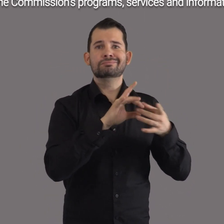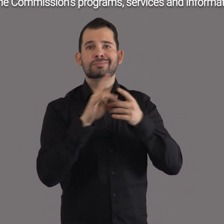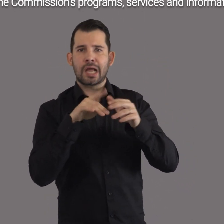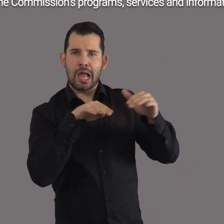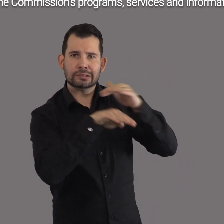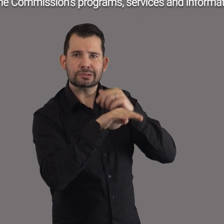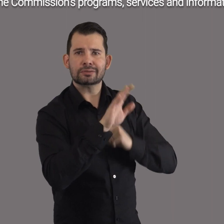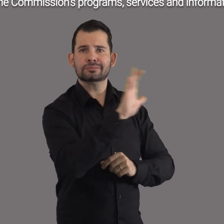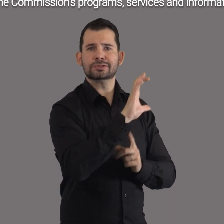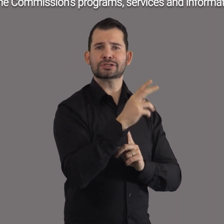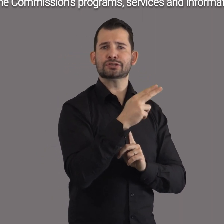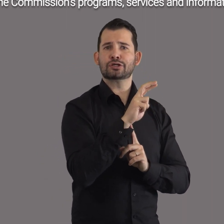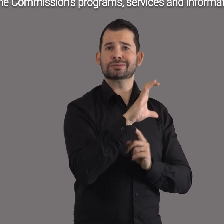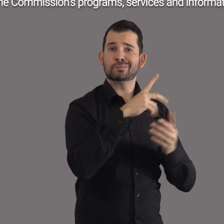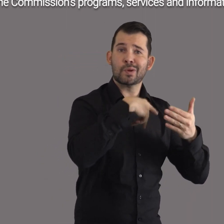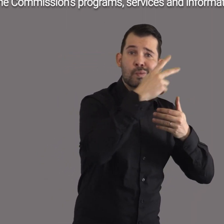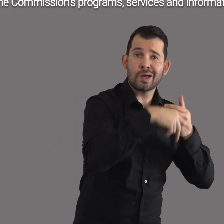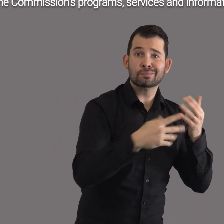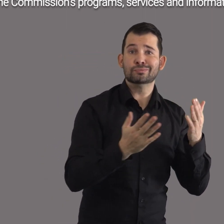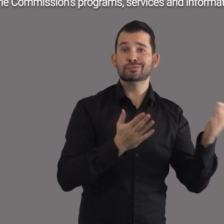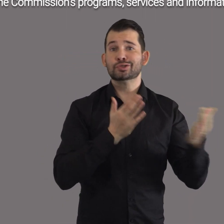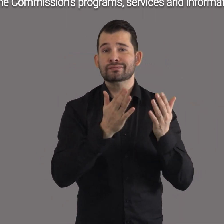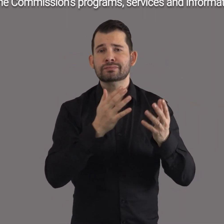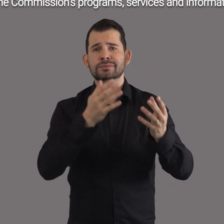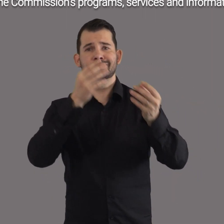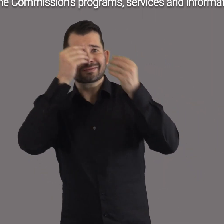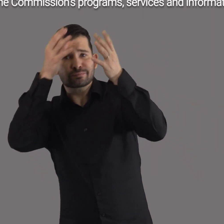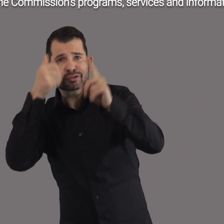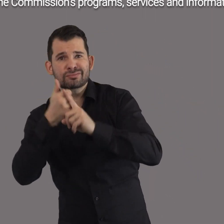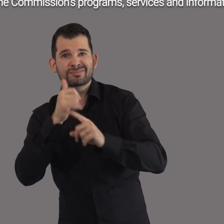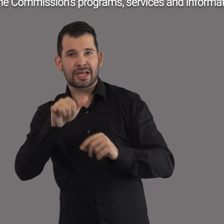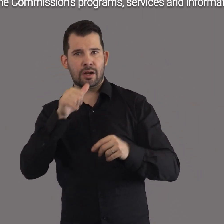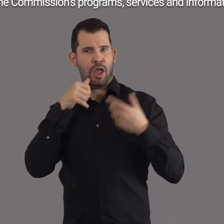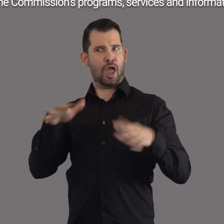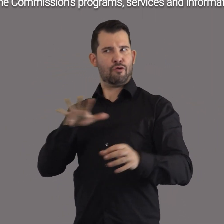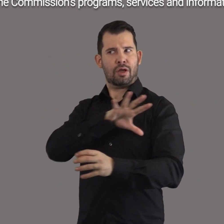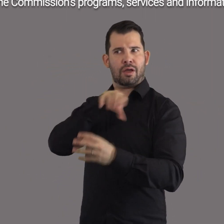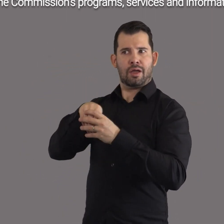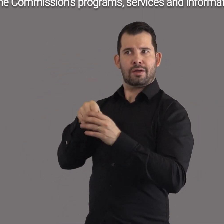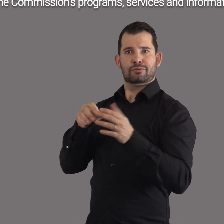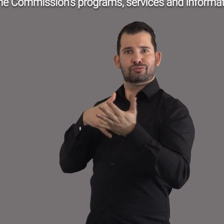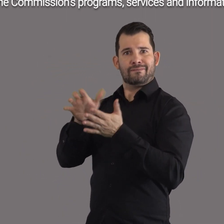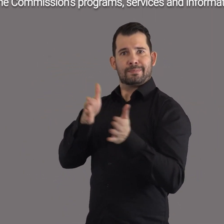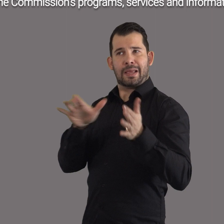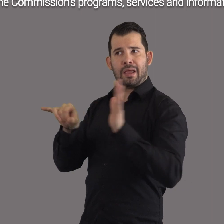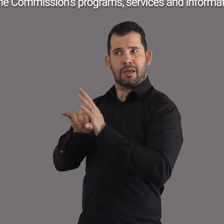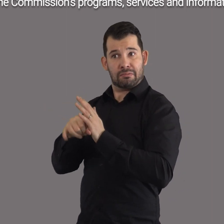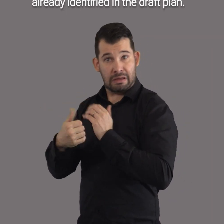and in accessing the Commission's programs, services and information that were not